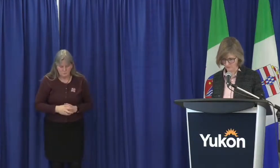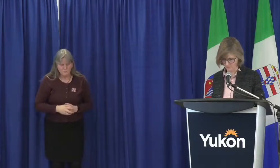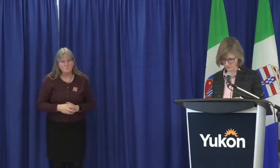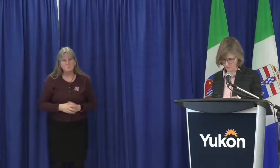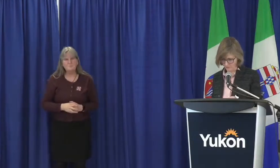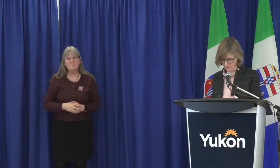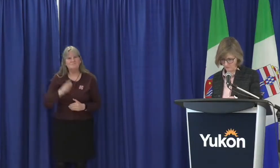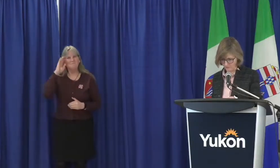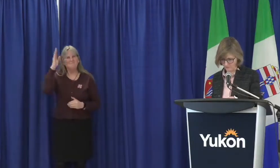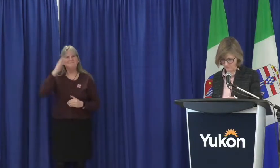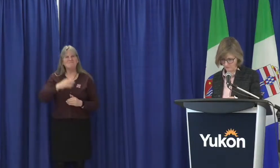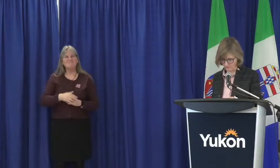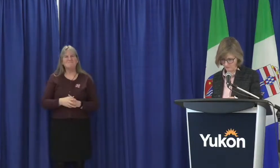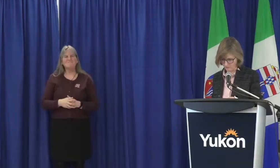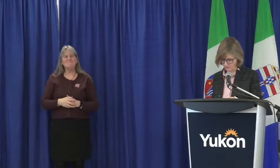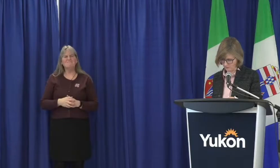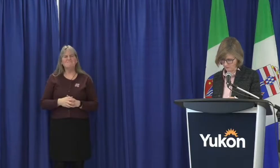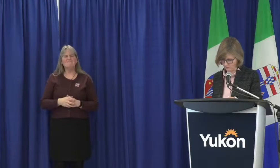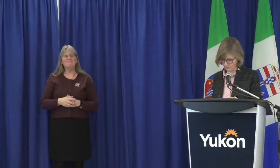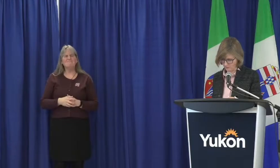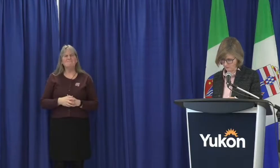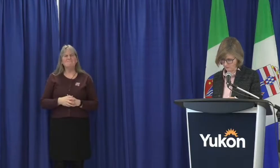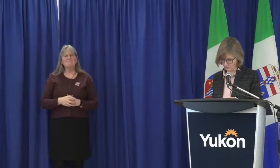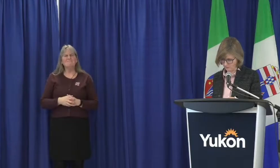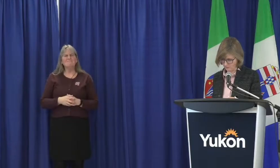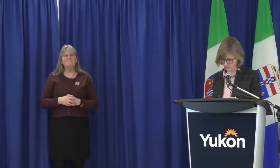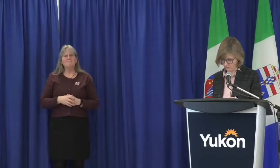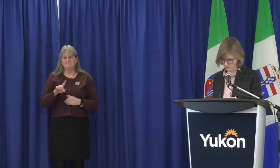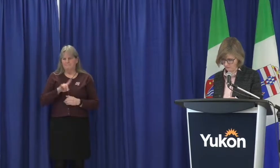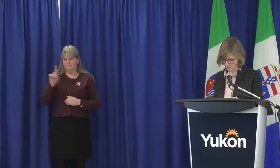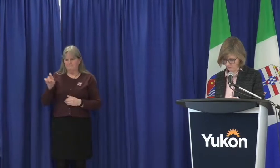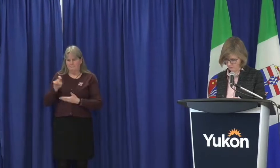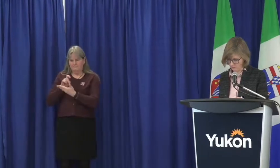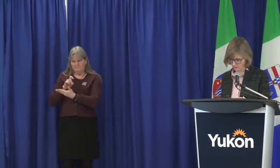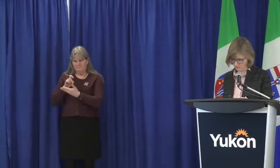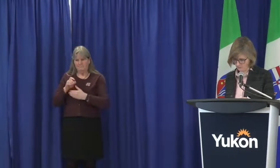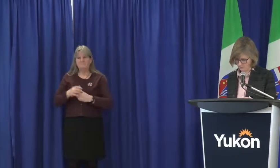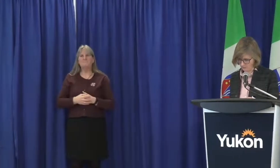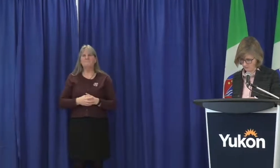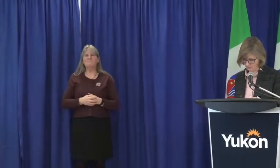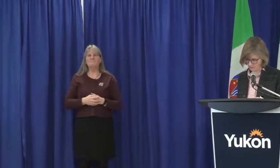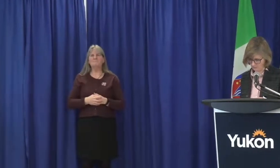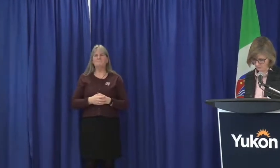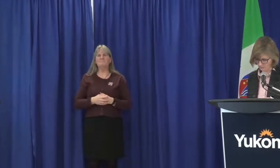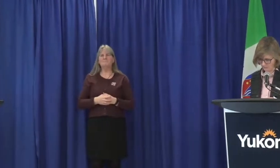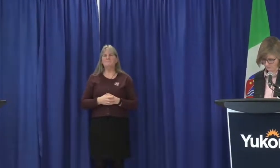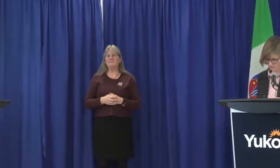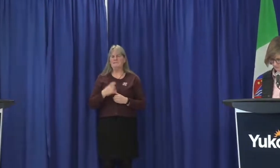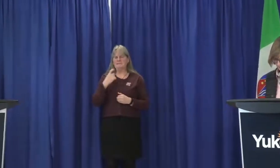> Reporter: Hi, my question goes to Premier Silver. During the last update that